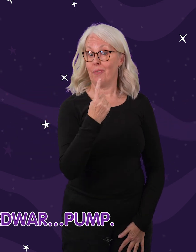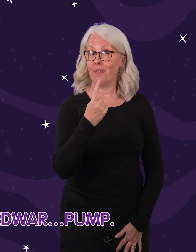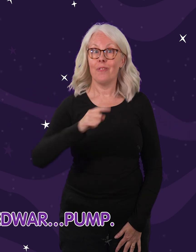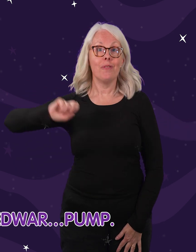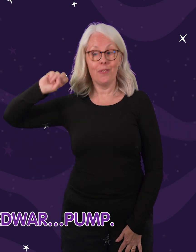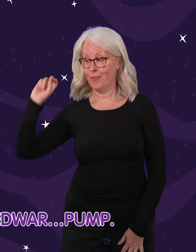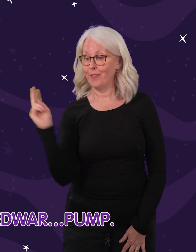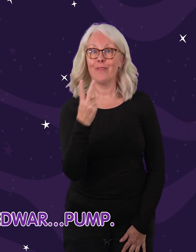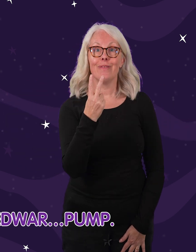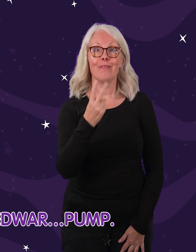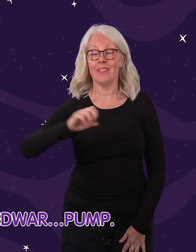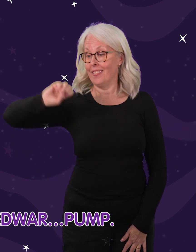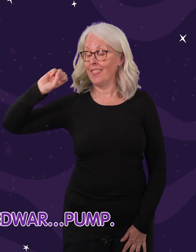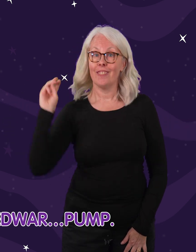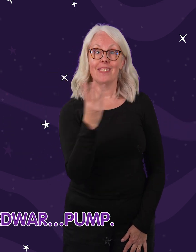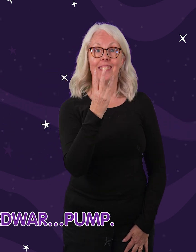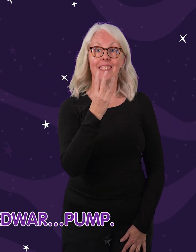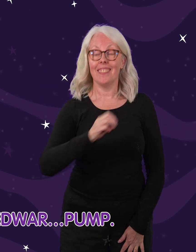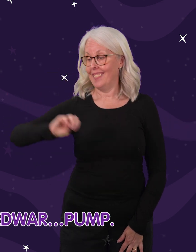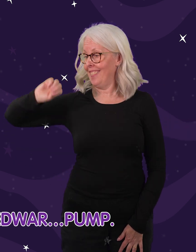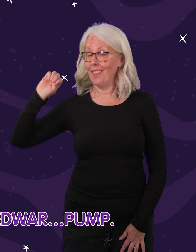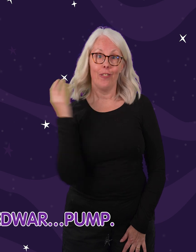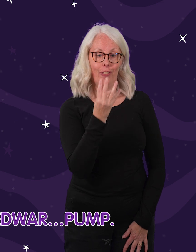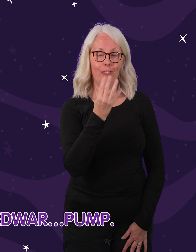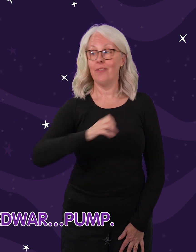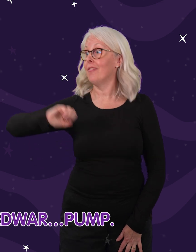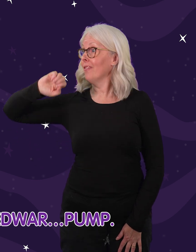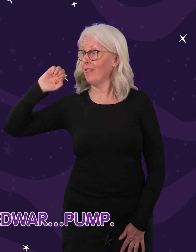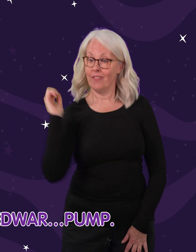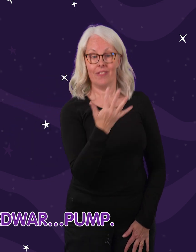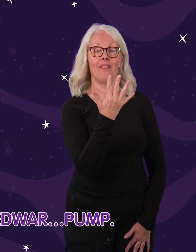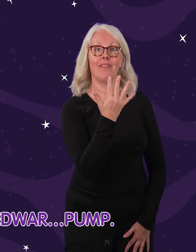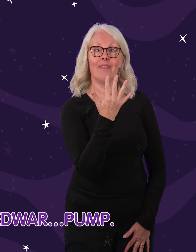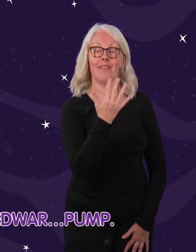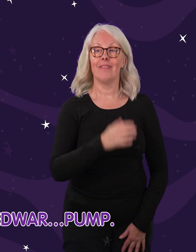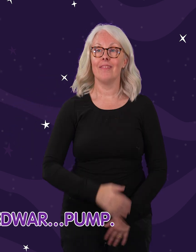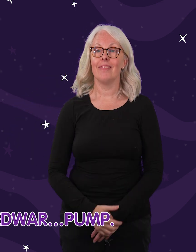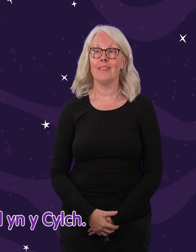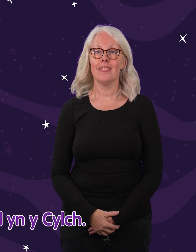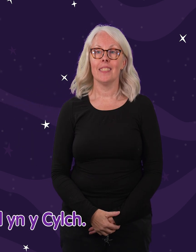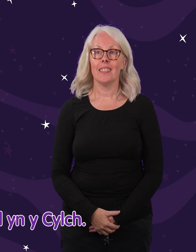One, two, three, four, five.